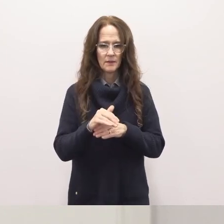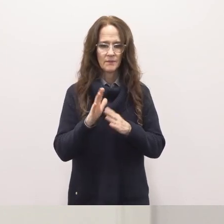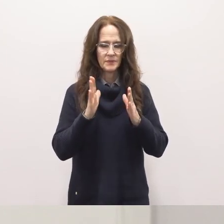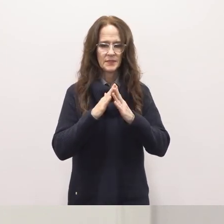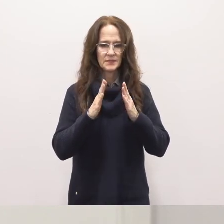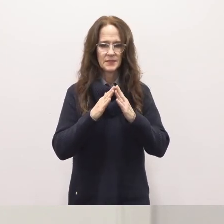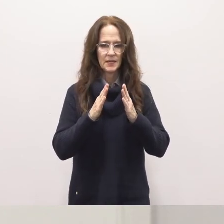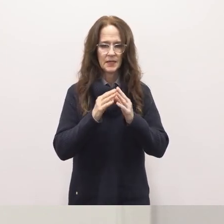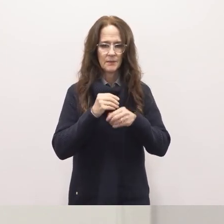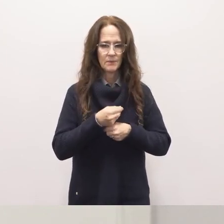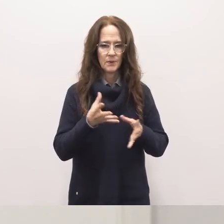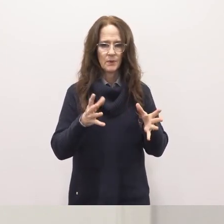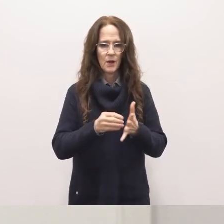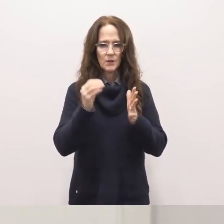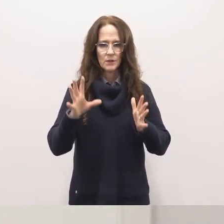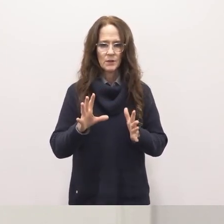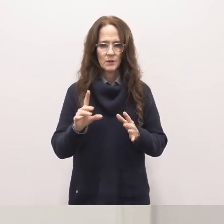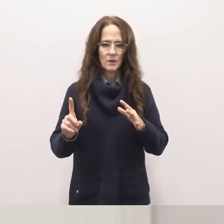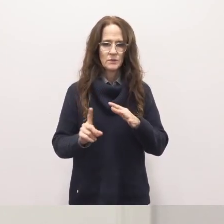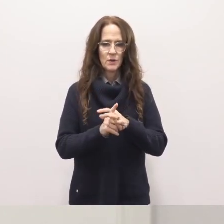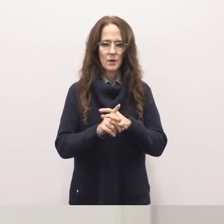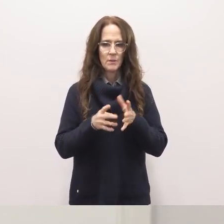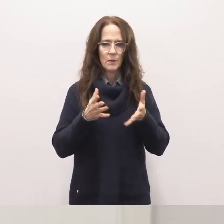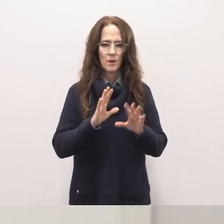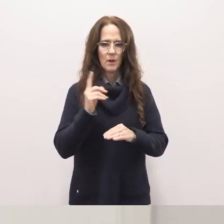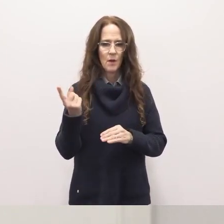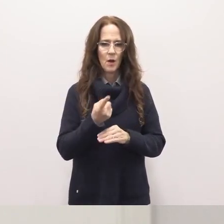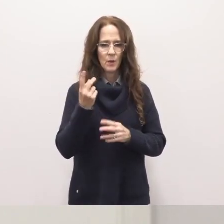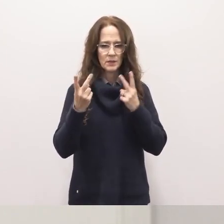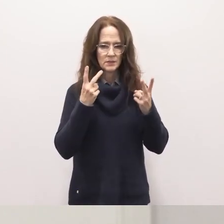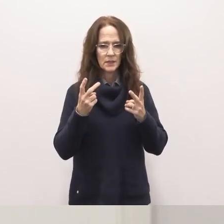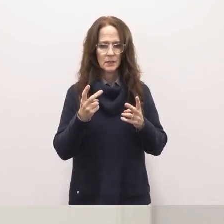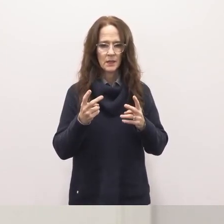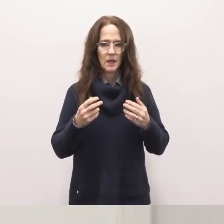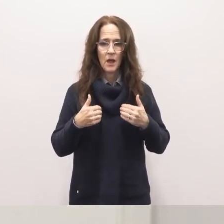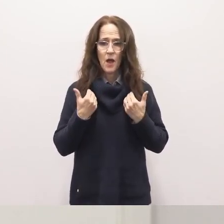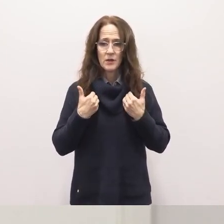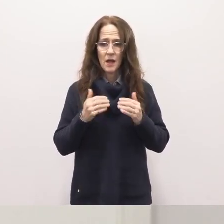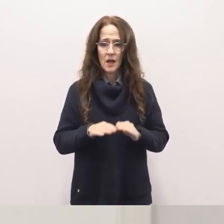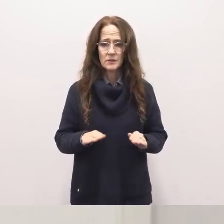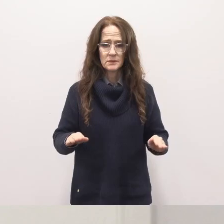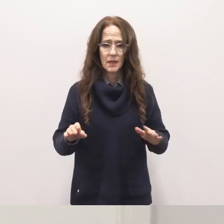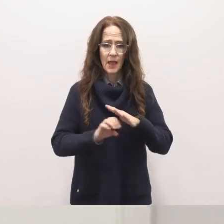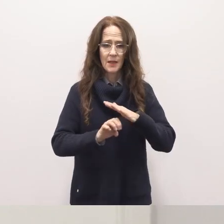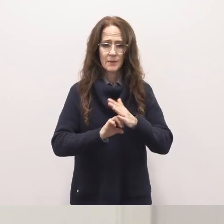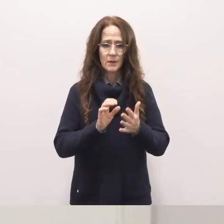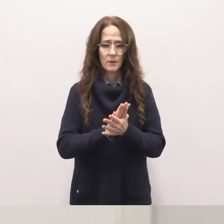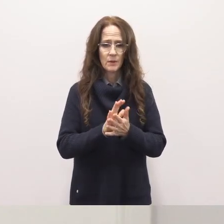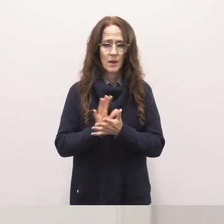our students have shown up in the way that we always see them do. Our littles at elementary schools collecting things